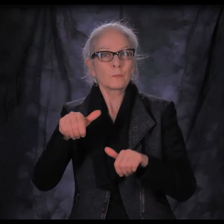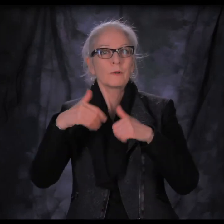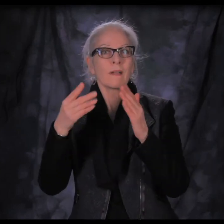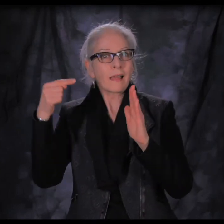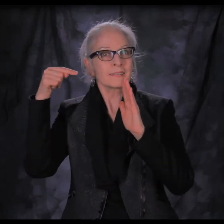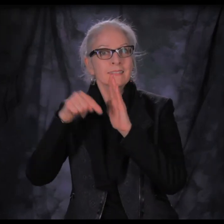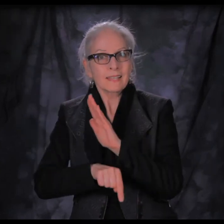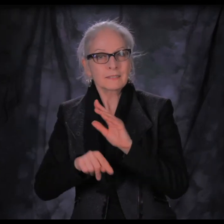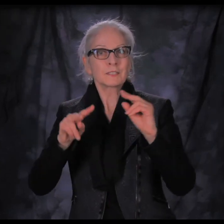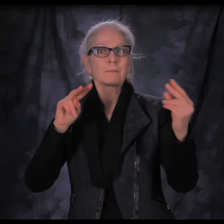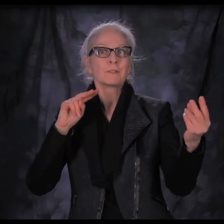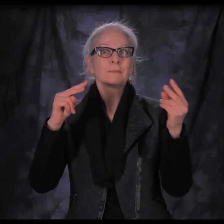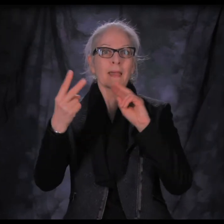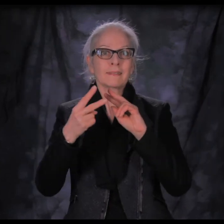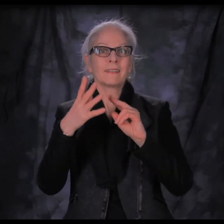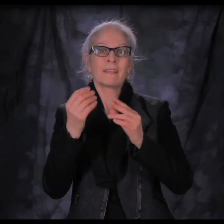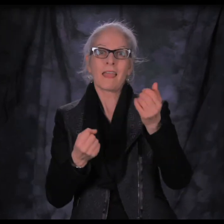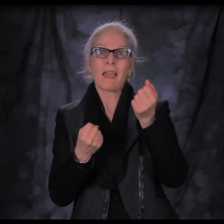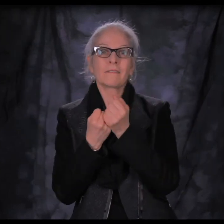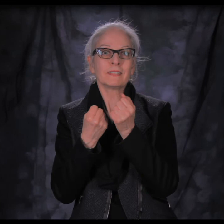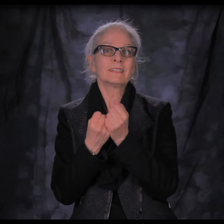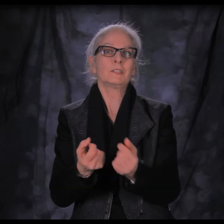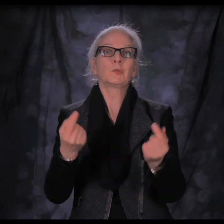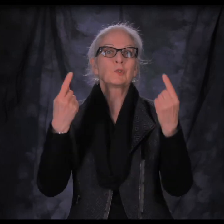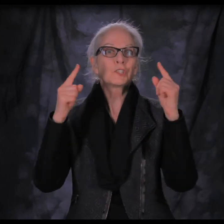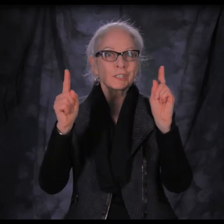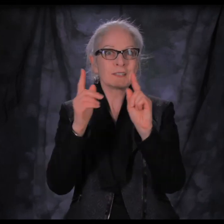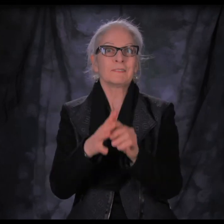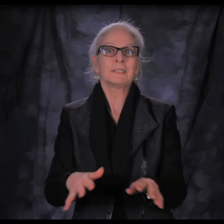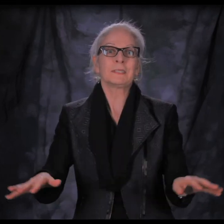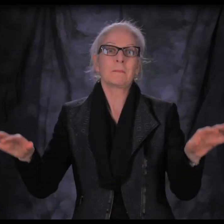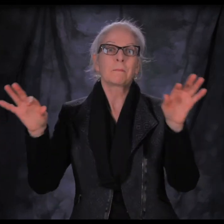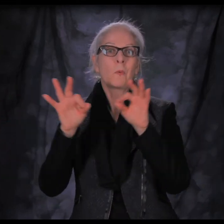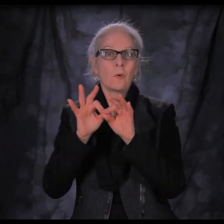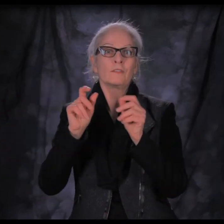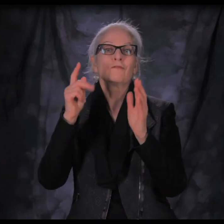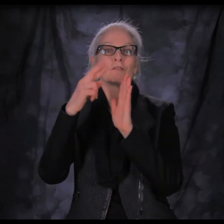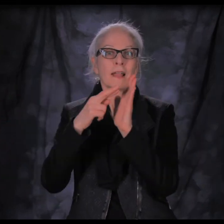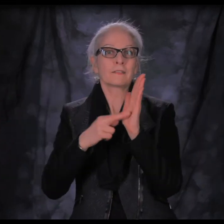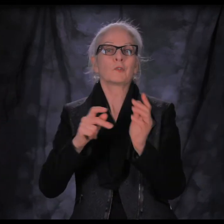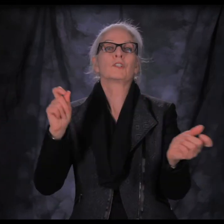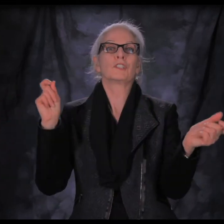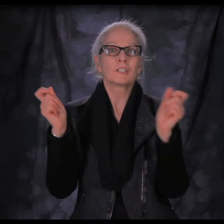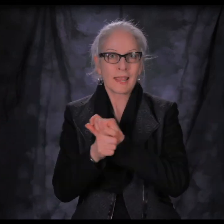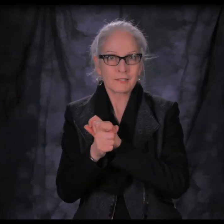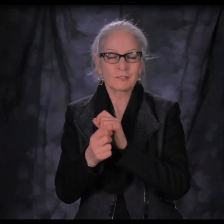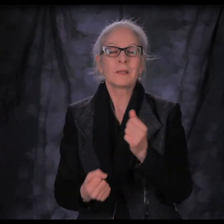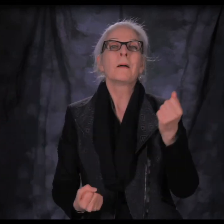All of these bodies provided extensive perspective and advocacy to achieve important regulatory changes on behalf of Deaf and Hard